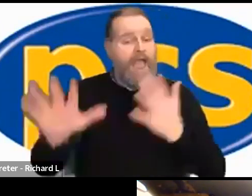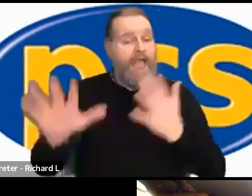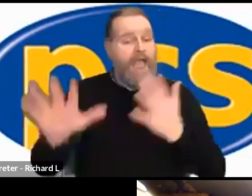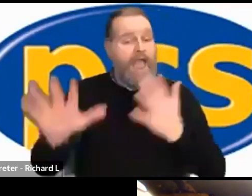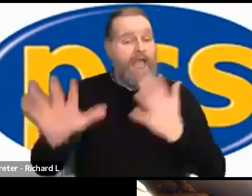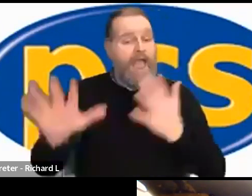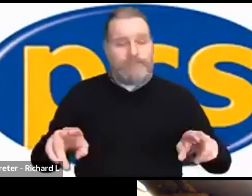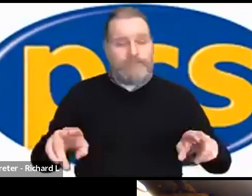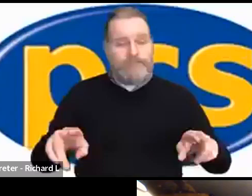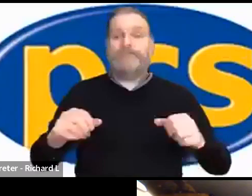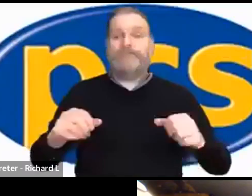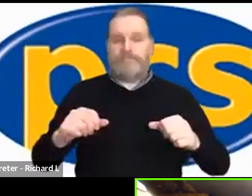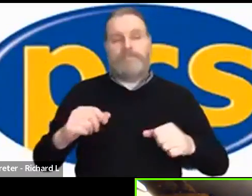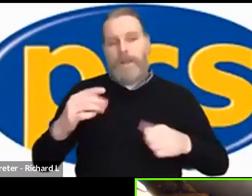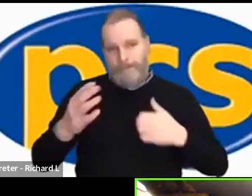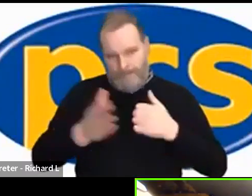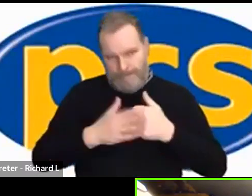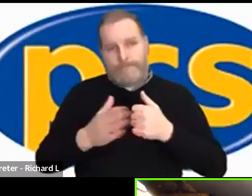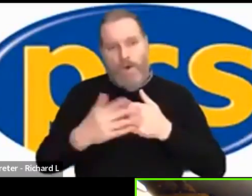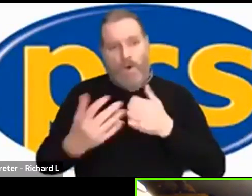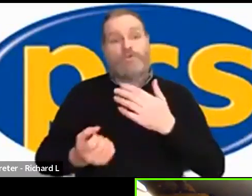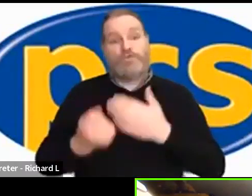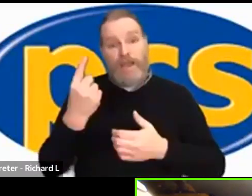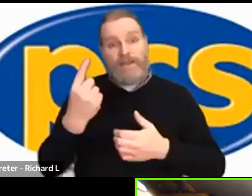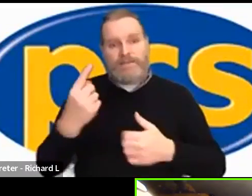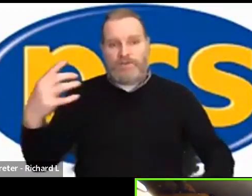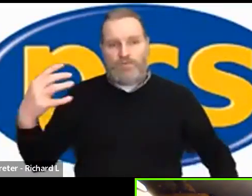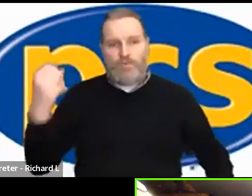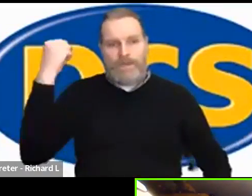person striking next week will make it more like that. We will win that. We will win something